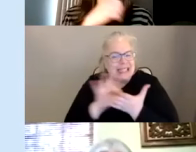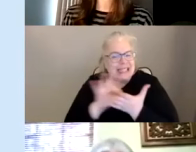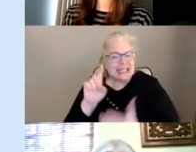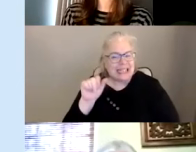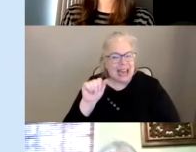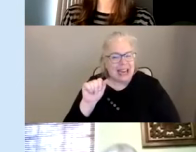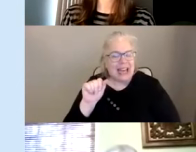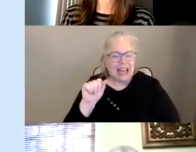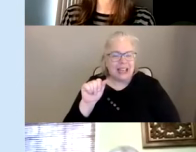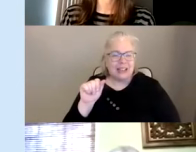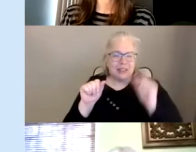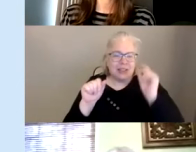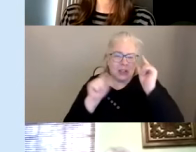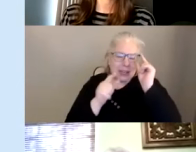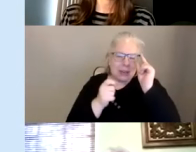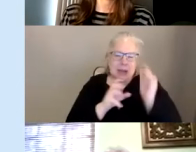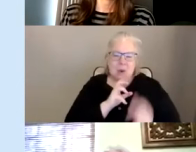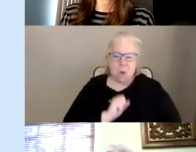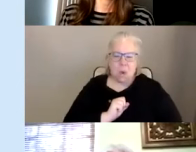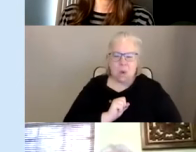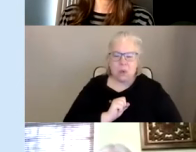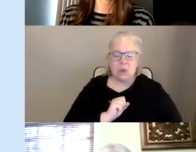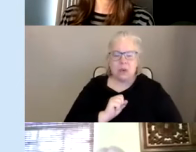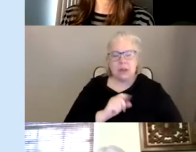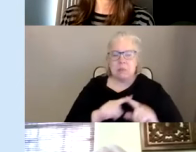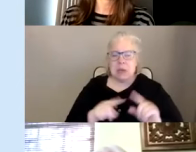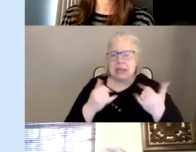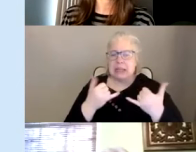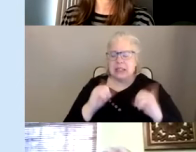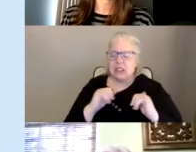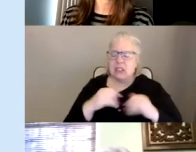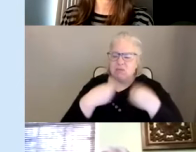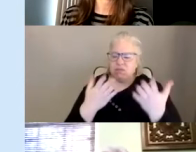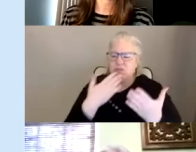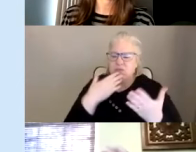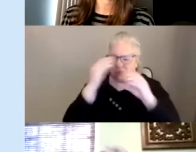So this data is a little bit outdated but it can give you a good starting point.